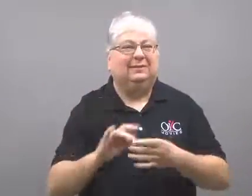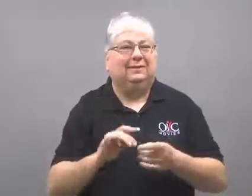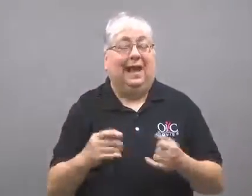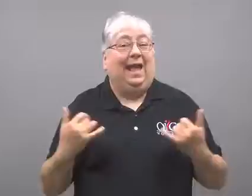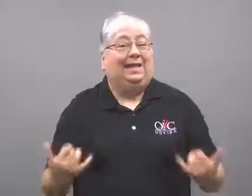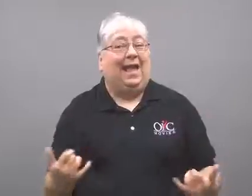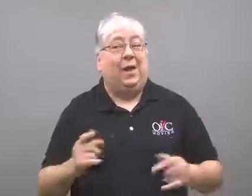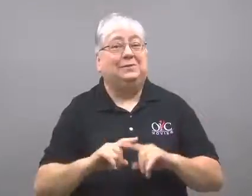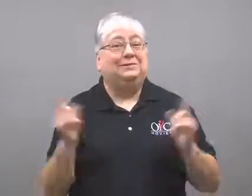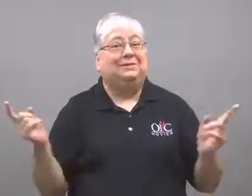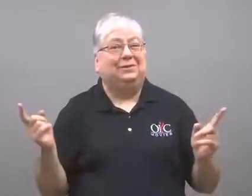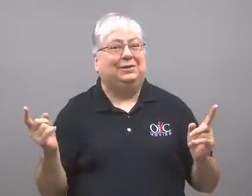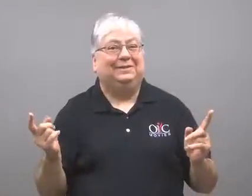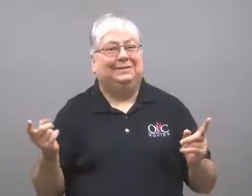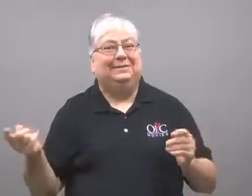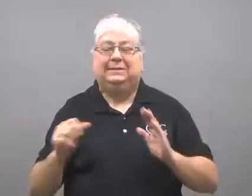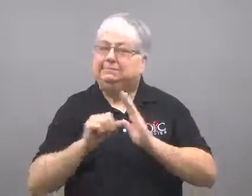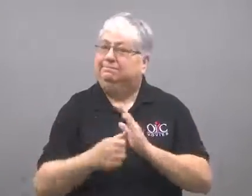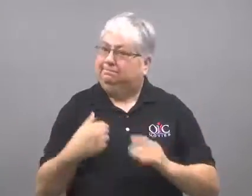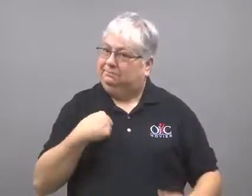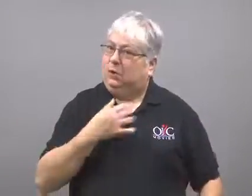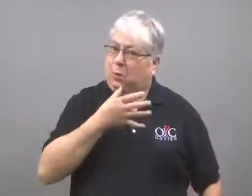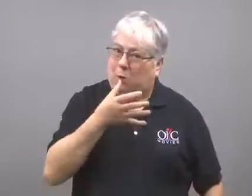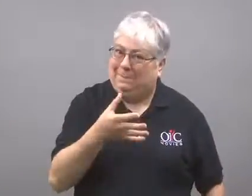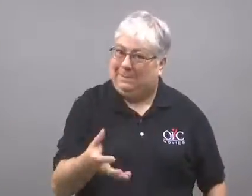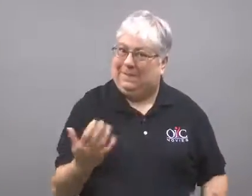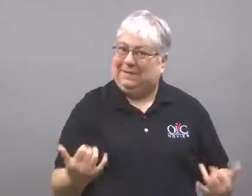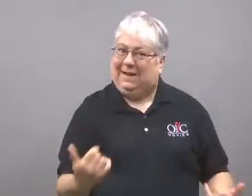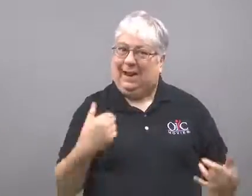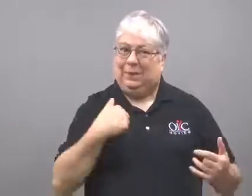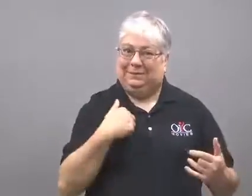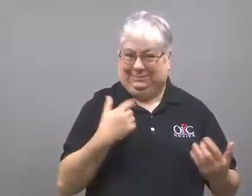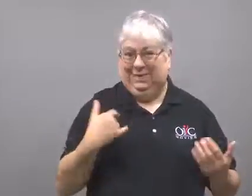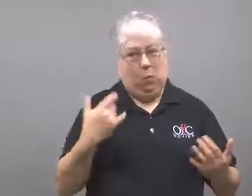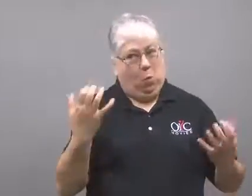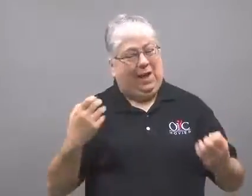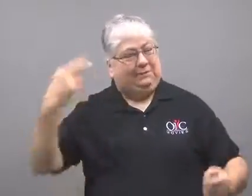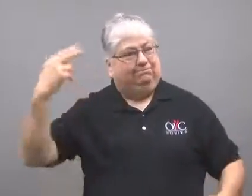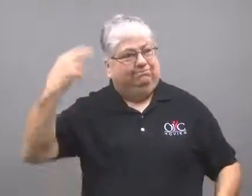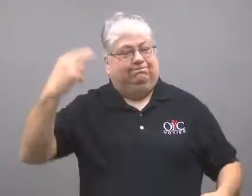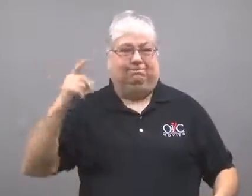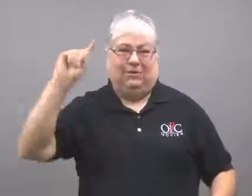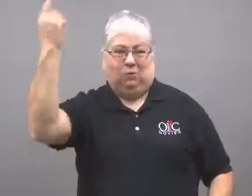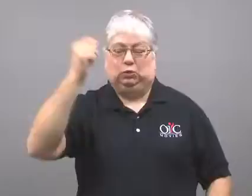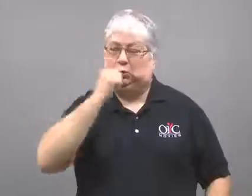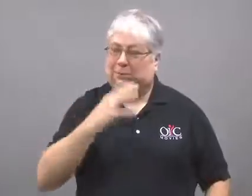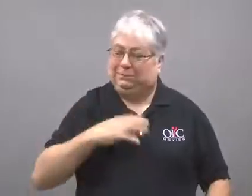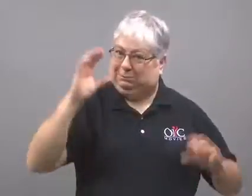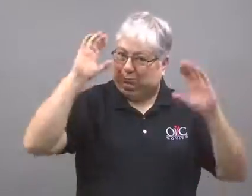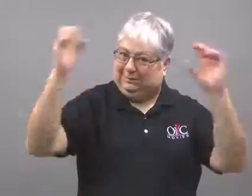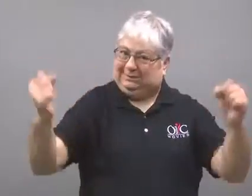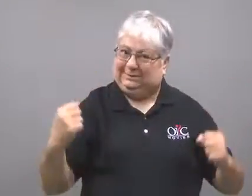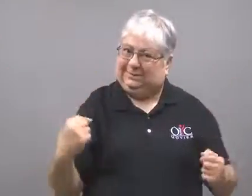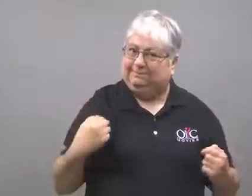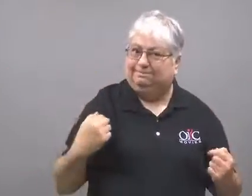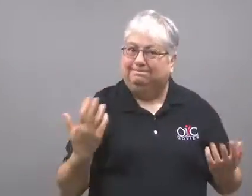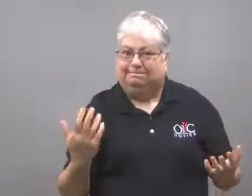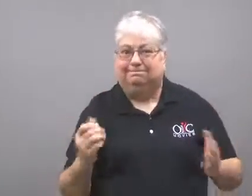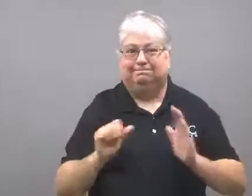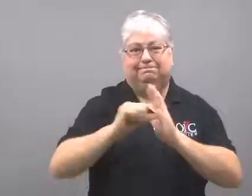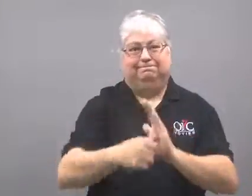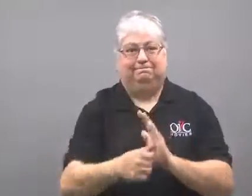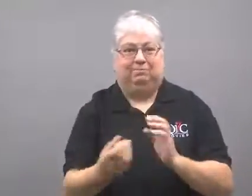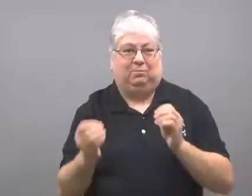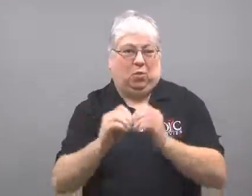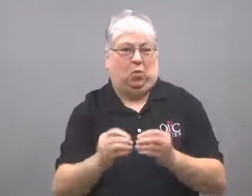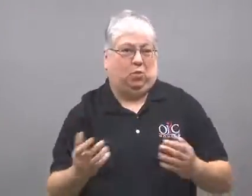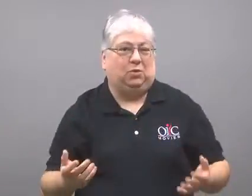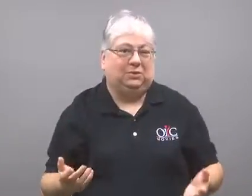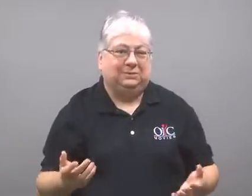Now she's emphasizing being a grandmother, and wanting to be the first woman president.